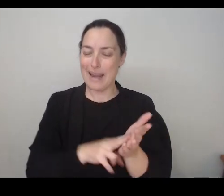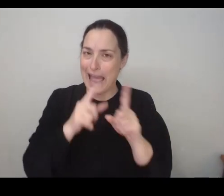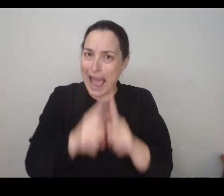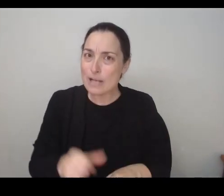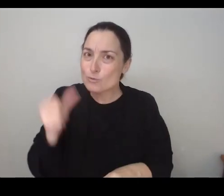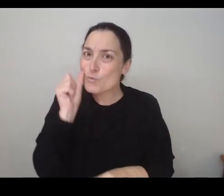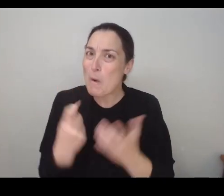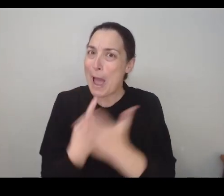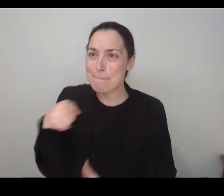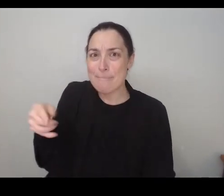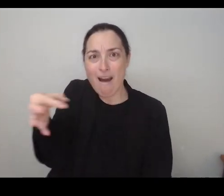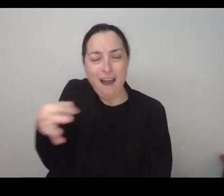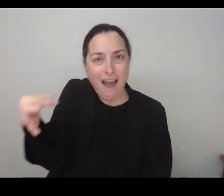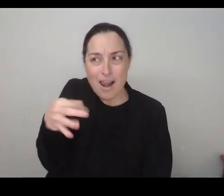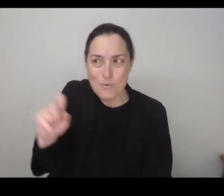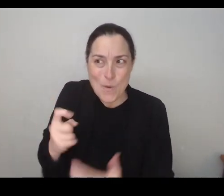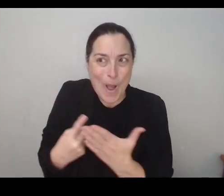what were the paintings he did